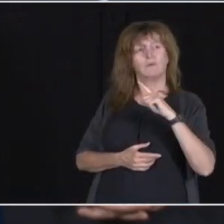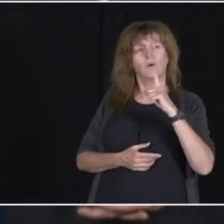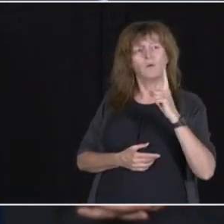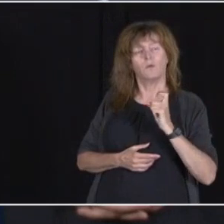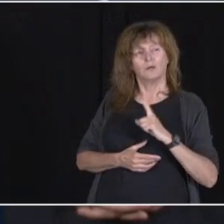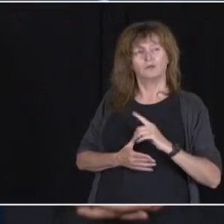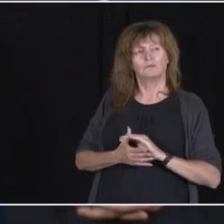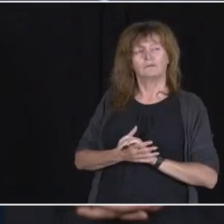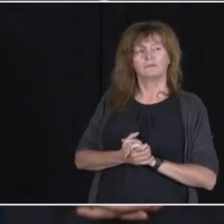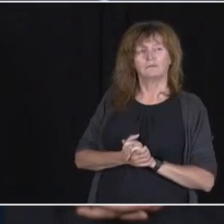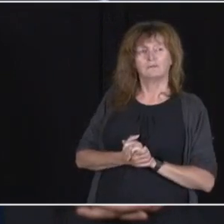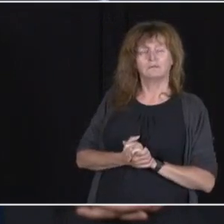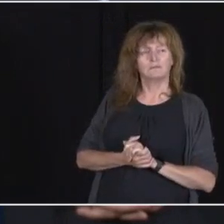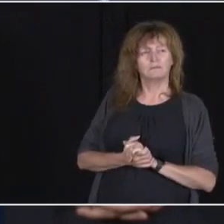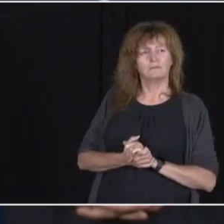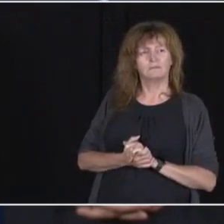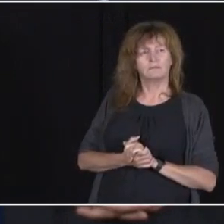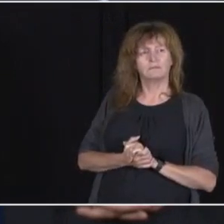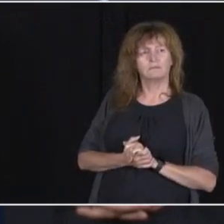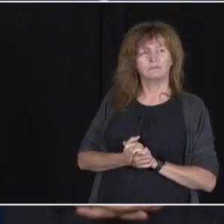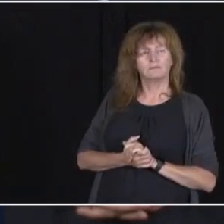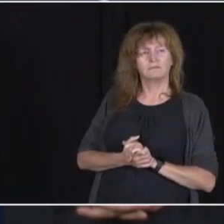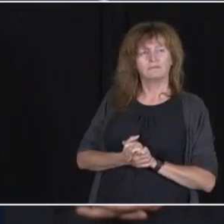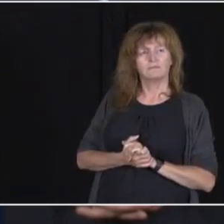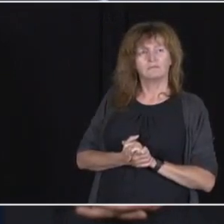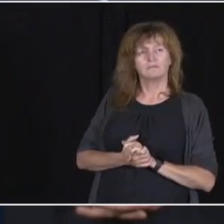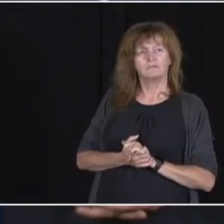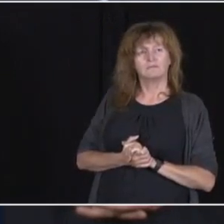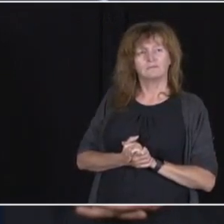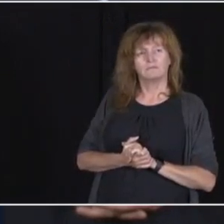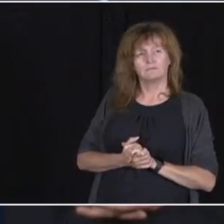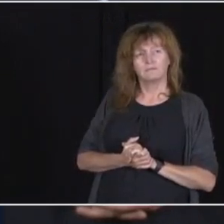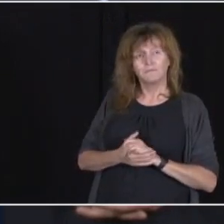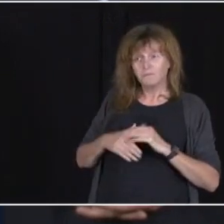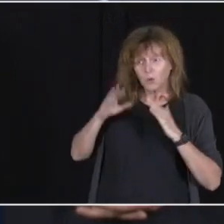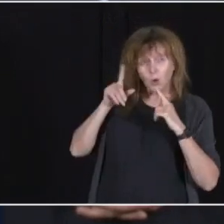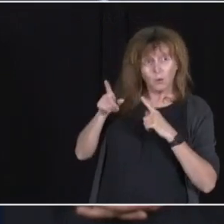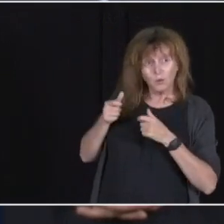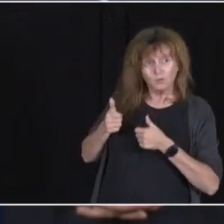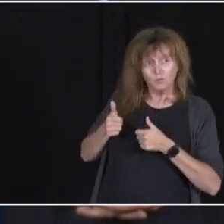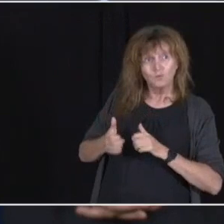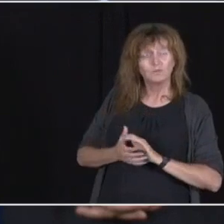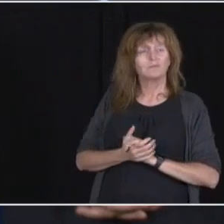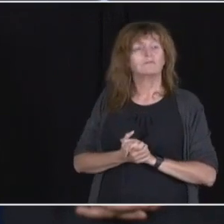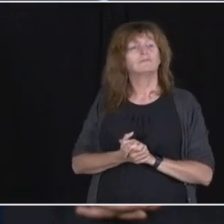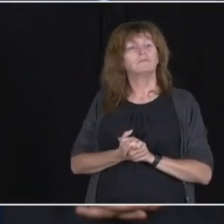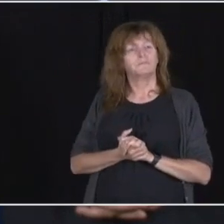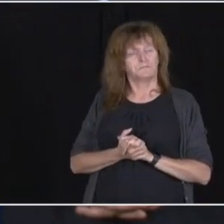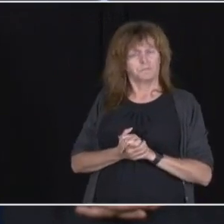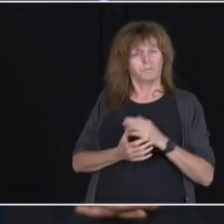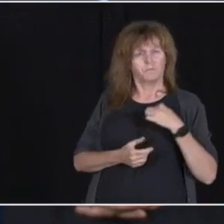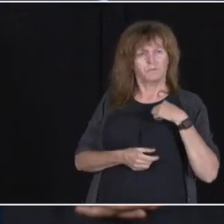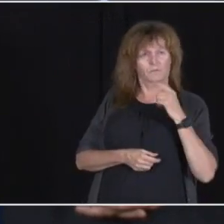Please go ahead. Hi Premier. Sorry, one second. I am having an issue. I hope you are well.